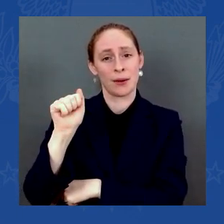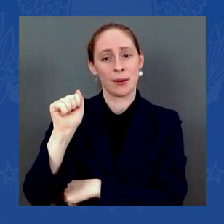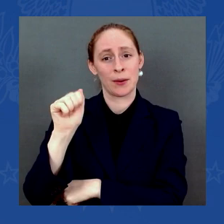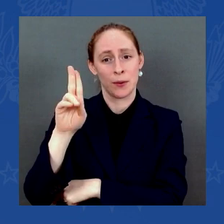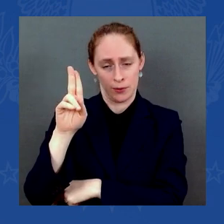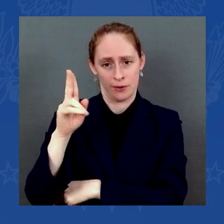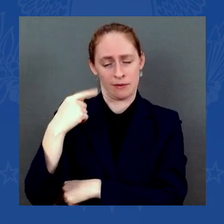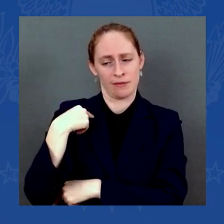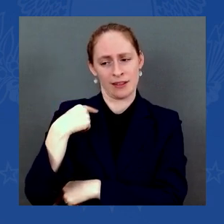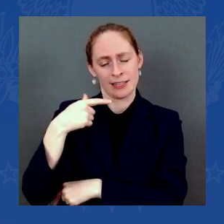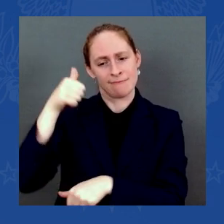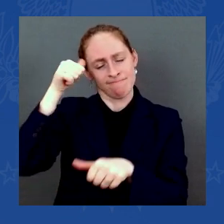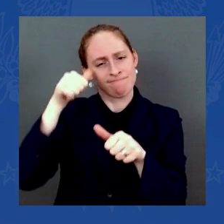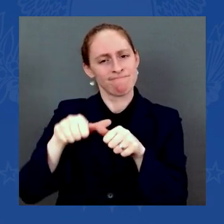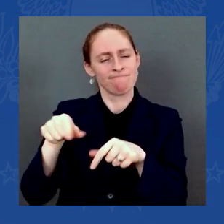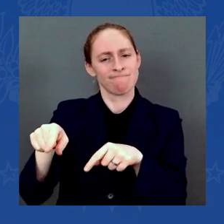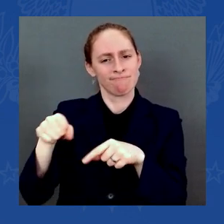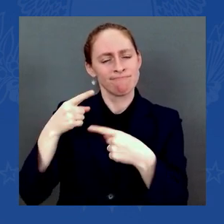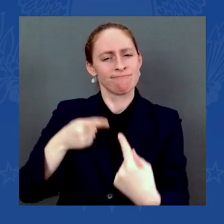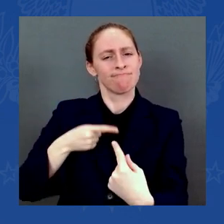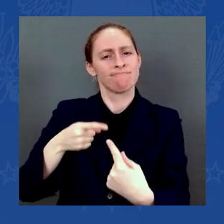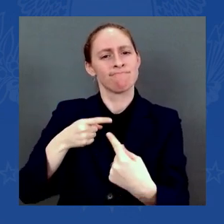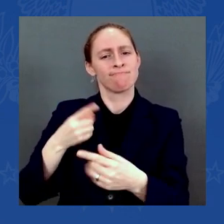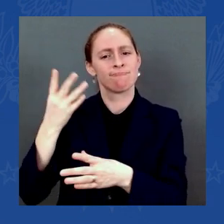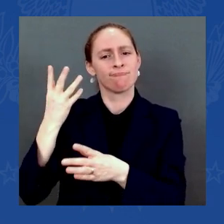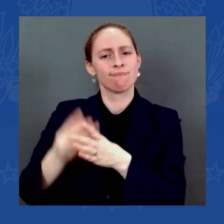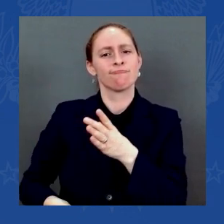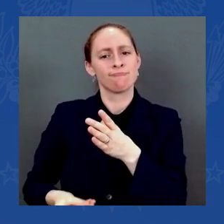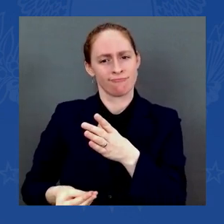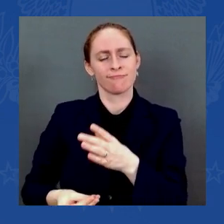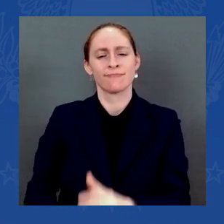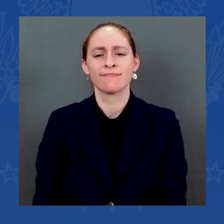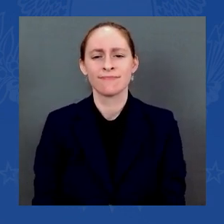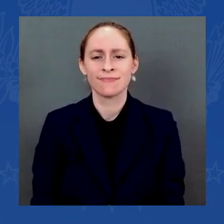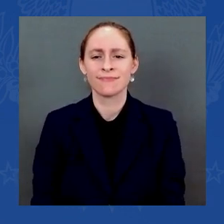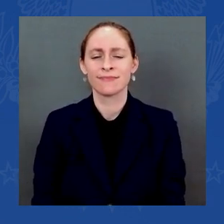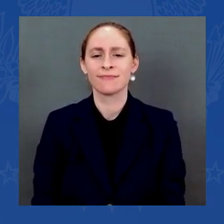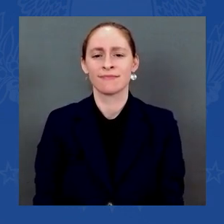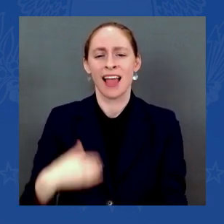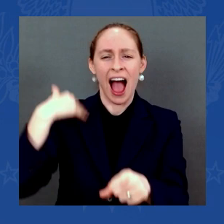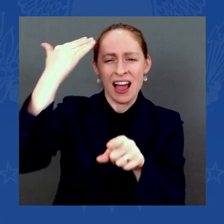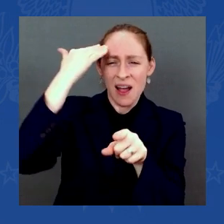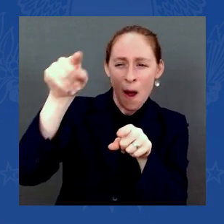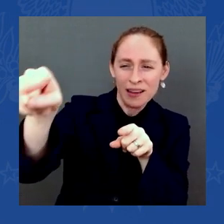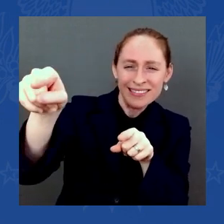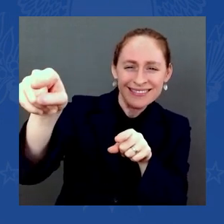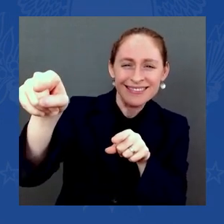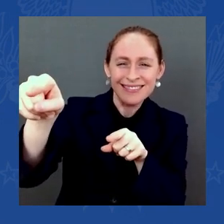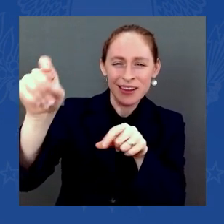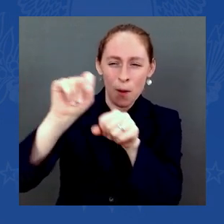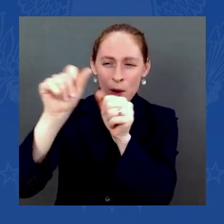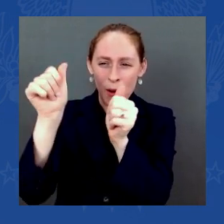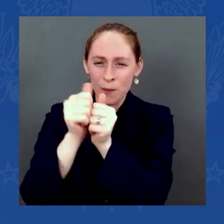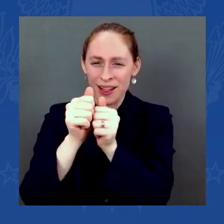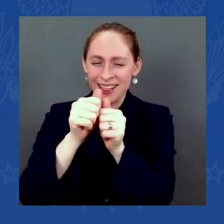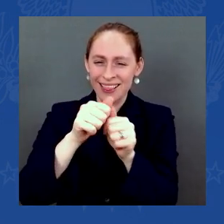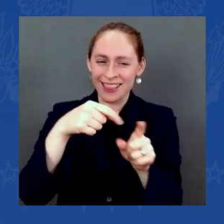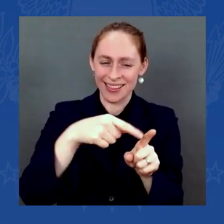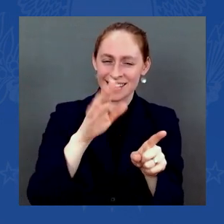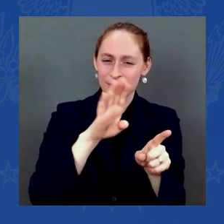when you worked for Beau and then worked for us, we experienced watching our so- -- our son battle cancer and go through the process